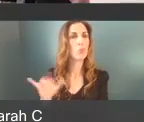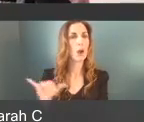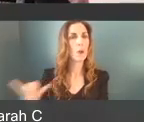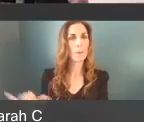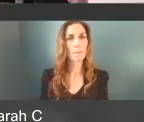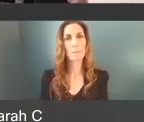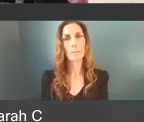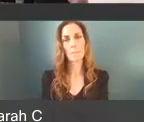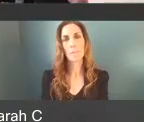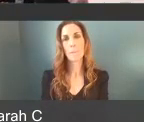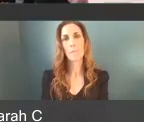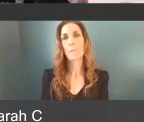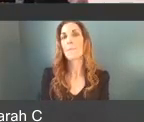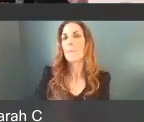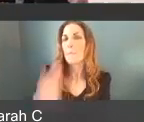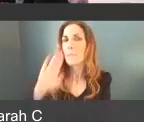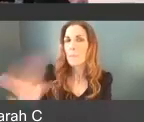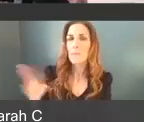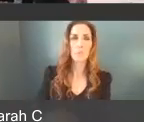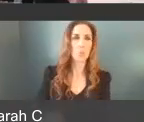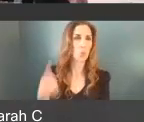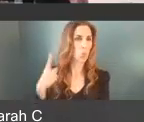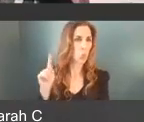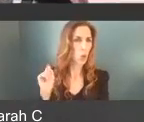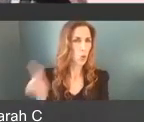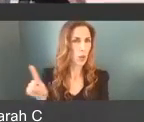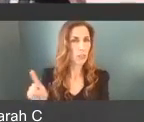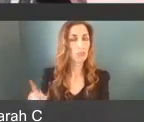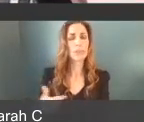[Reporter] Hi, there. Just one question. I was wondering, you know, with